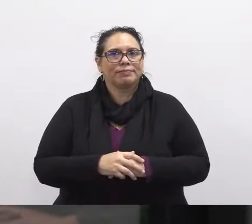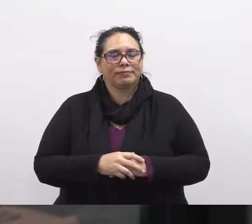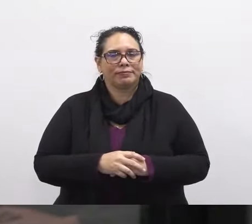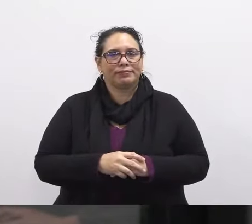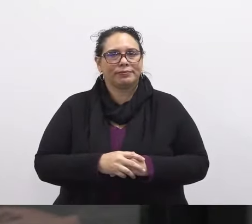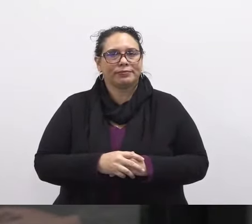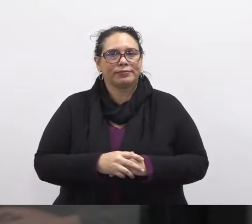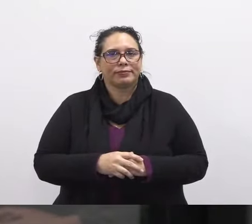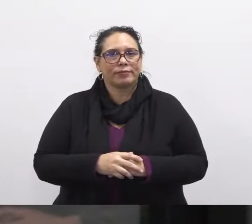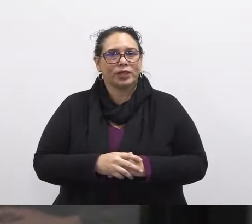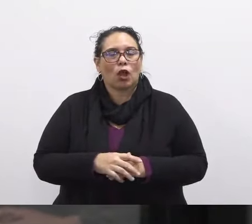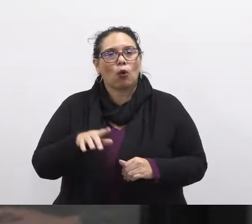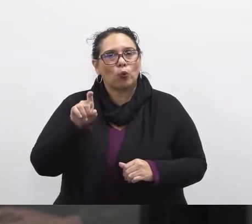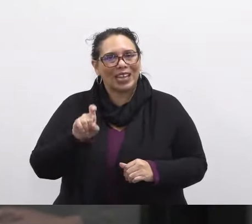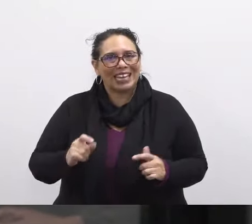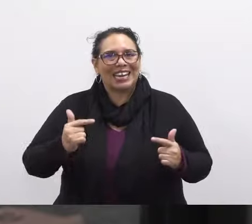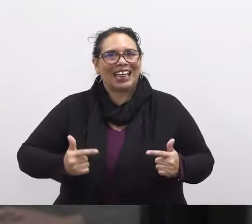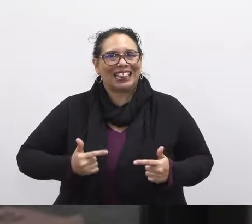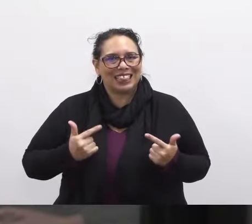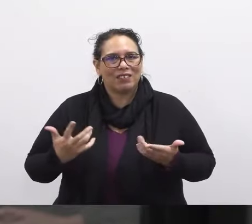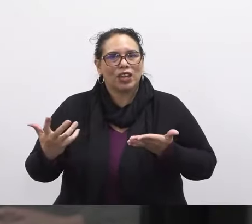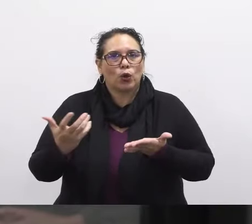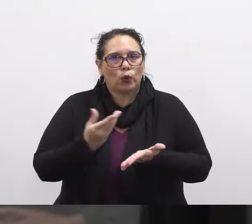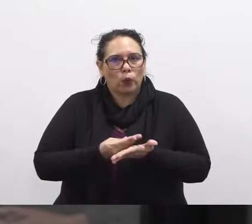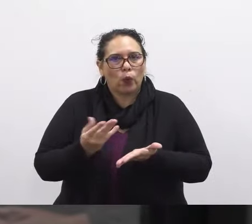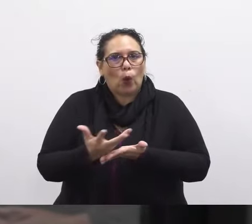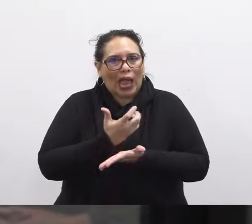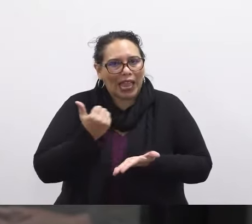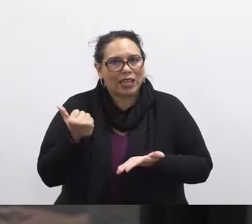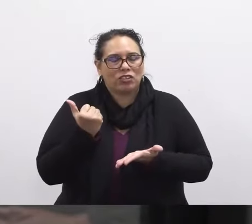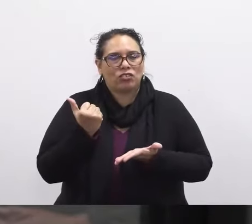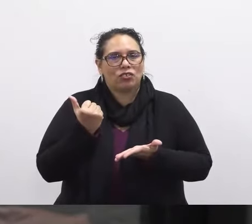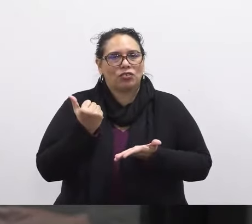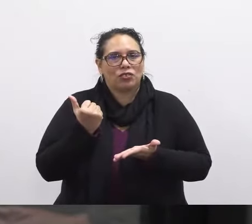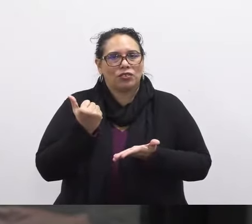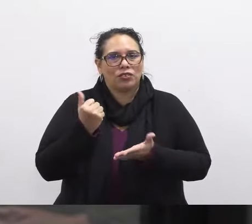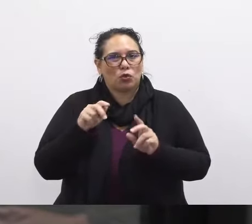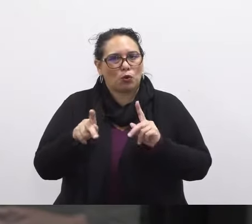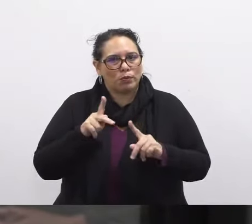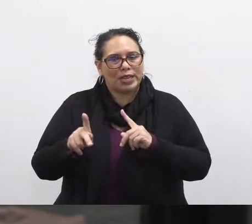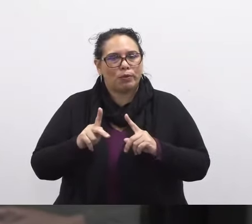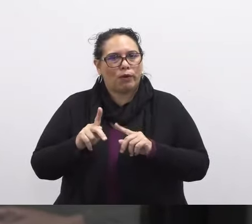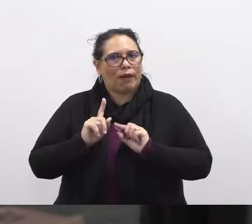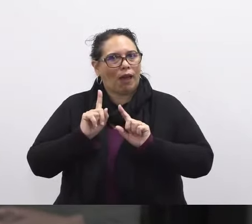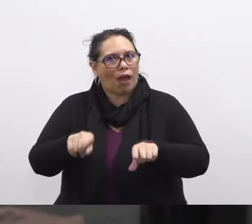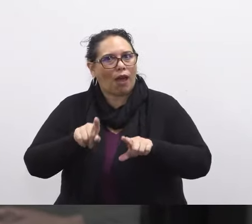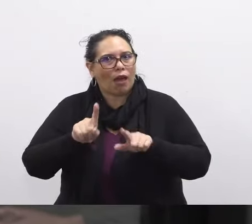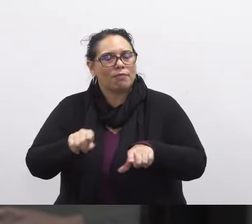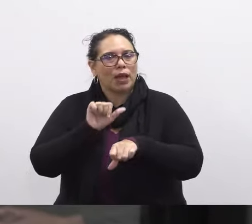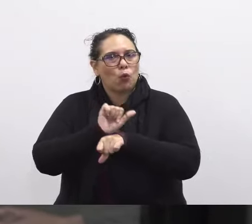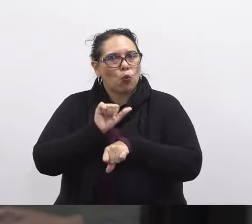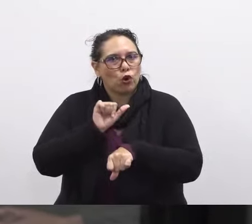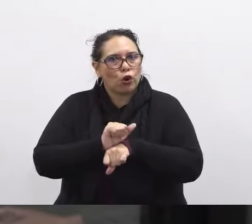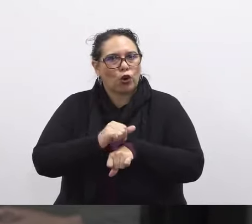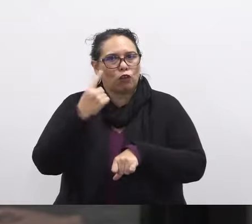We need a living wage to be able to get people to come in and work for this district.